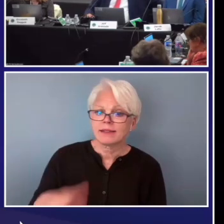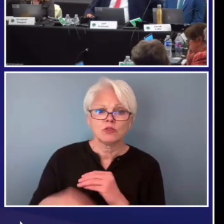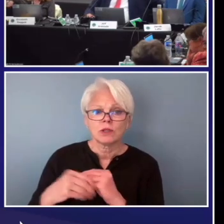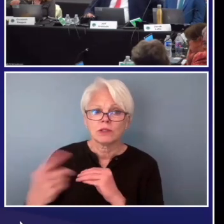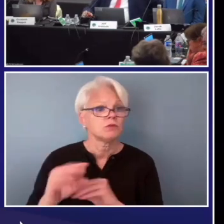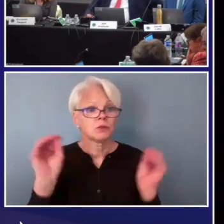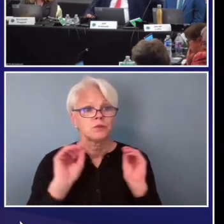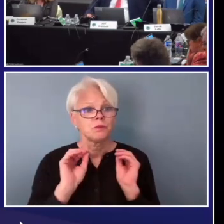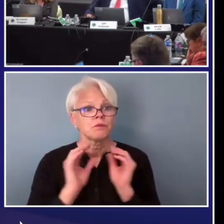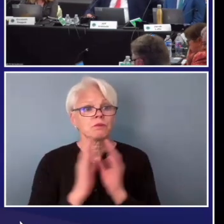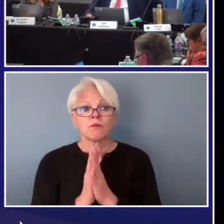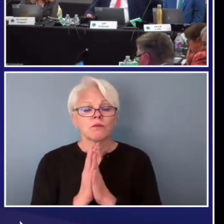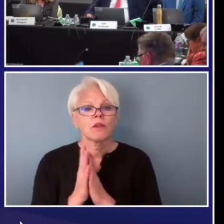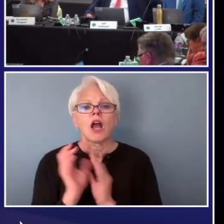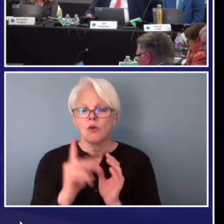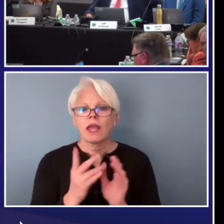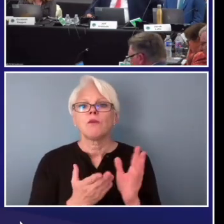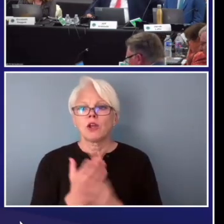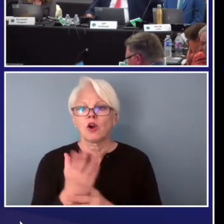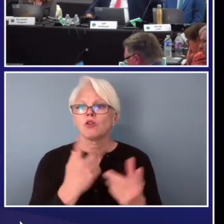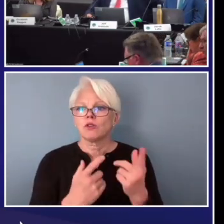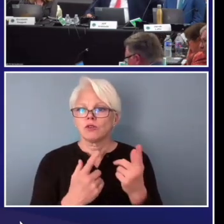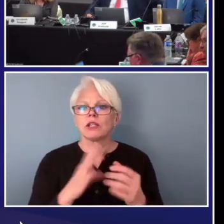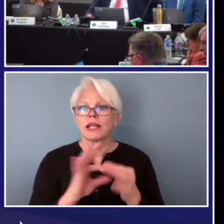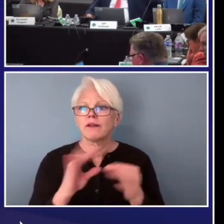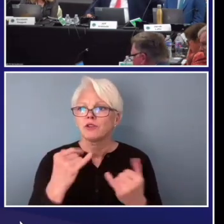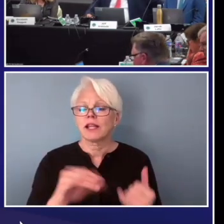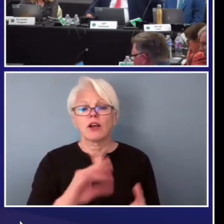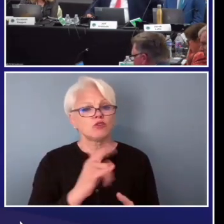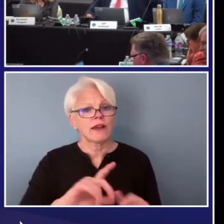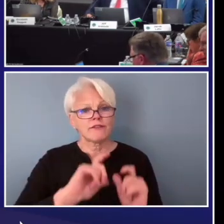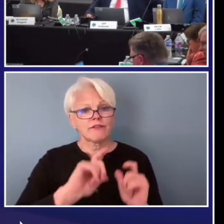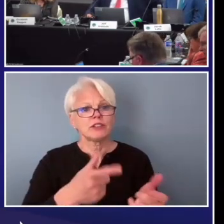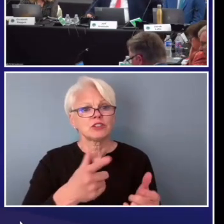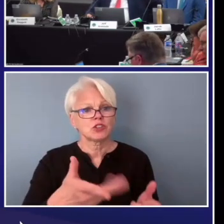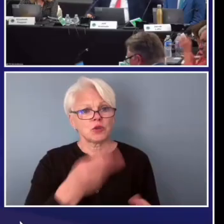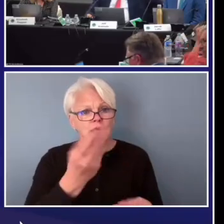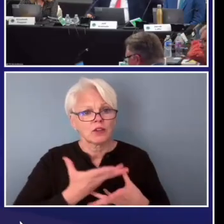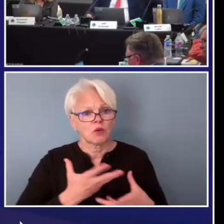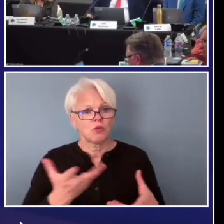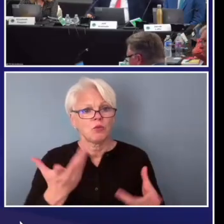We've worked our way through the comments and questions for now, Jeff, I'll turn it back over to you so you can let us know where you'd like us to direct our attention next.